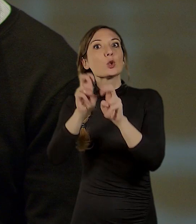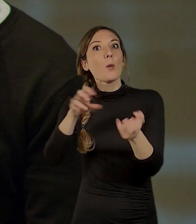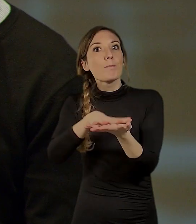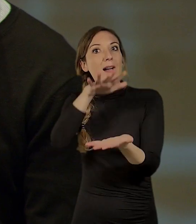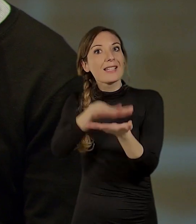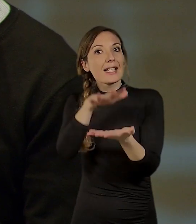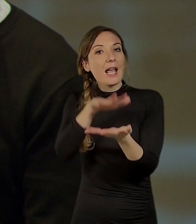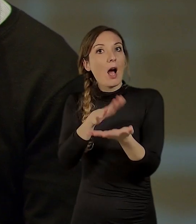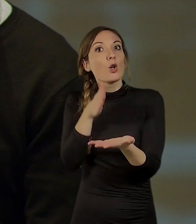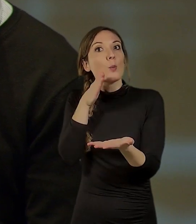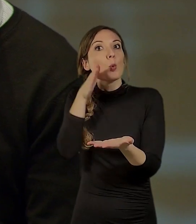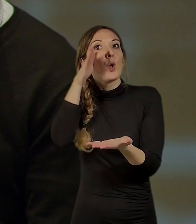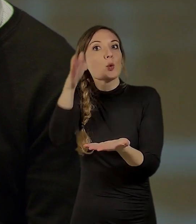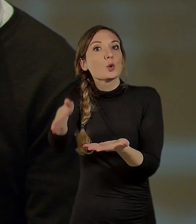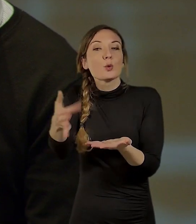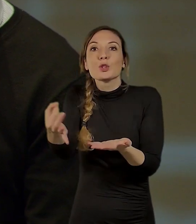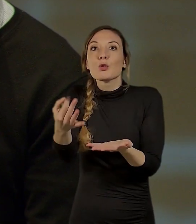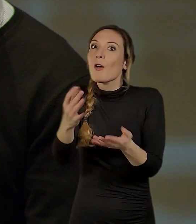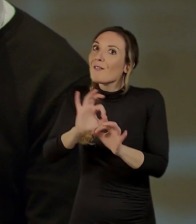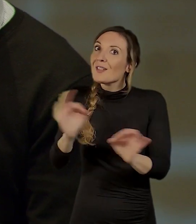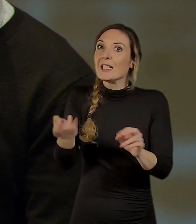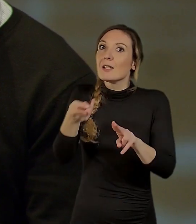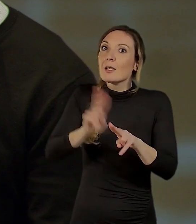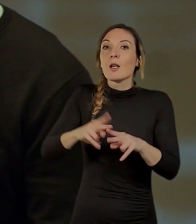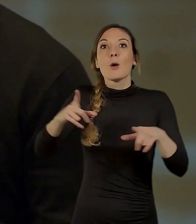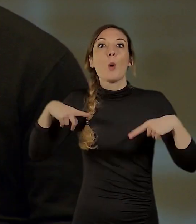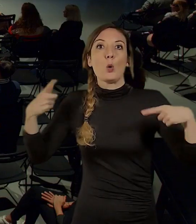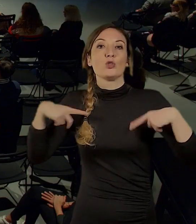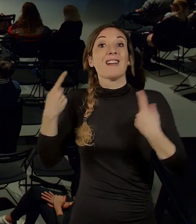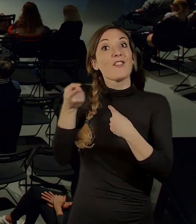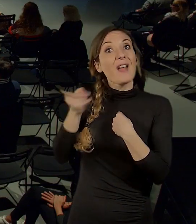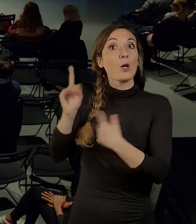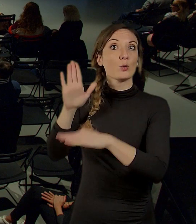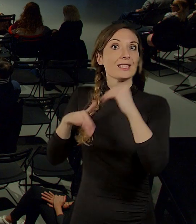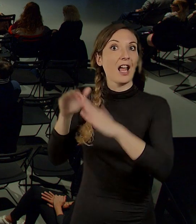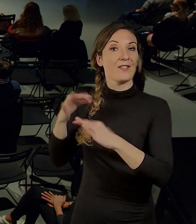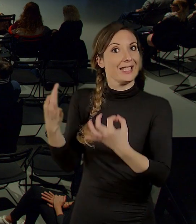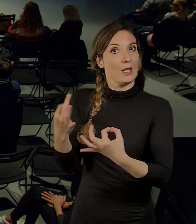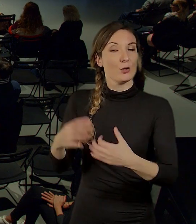in the sub-center. As the question was. But we have it spread slightly in other buildings, in other stages.